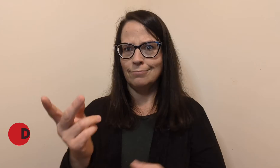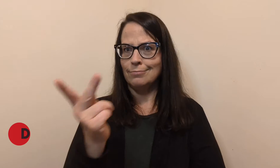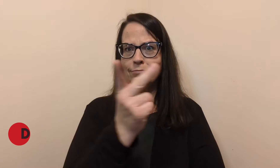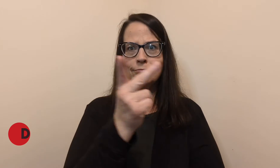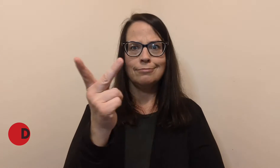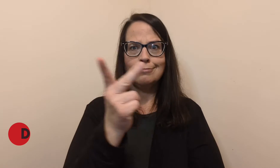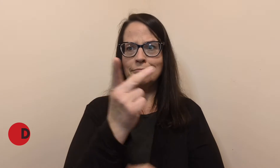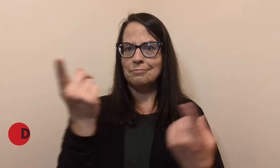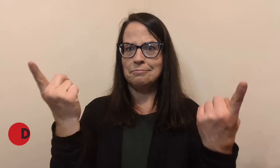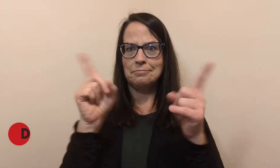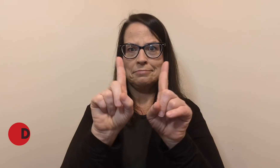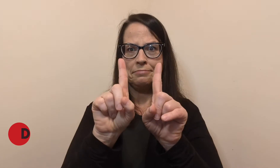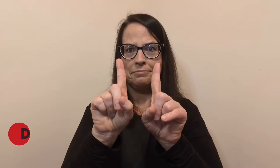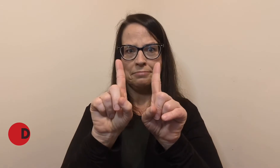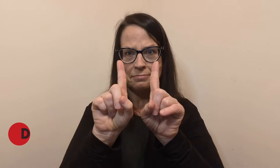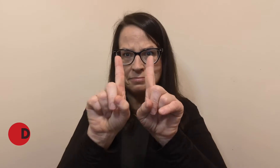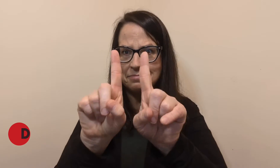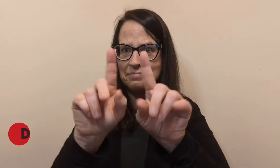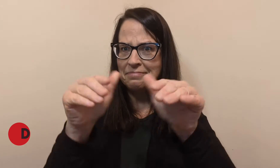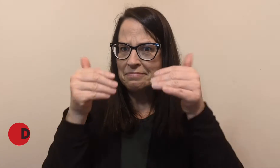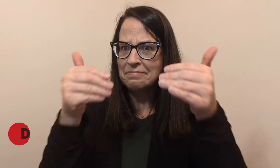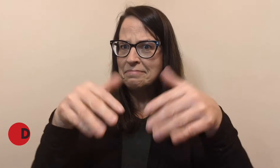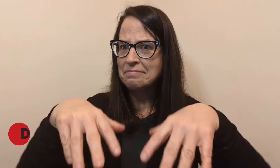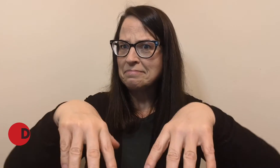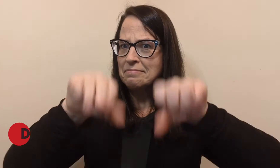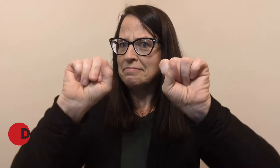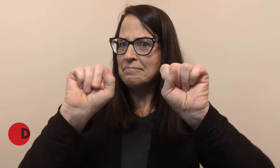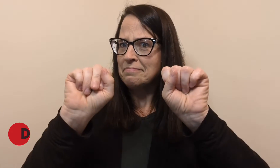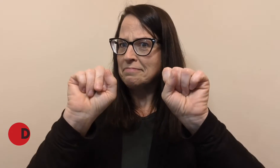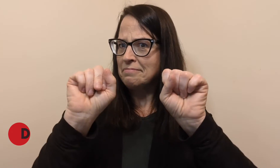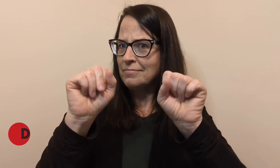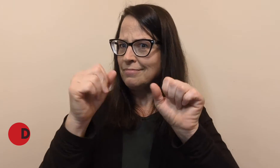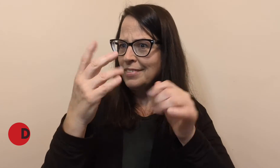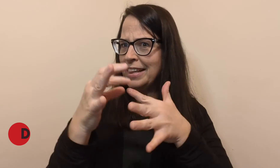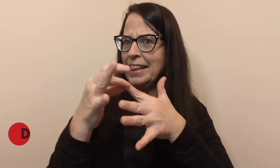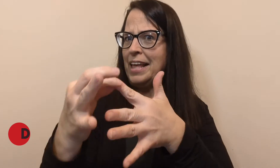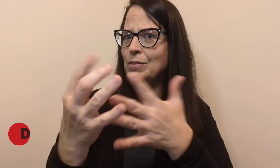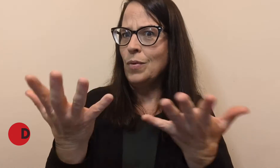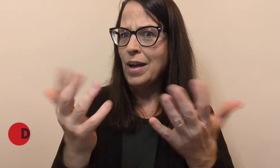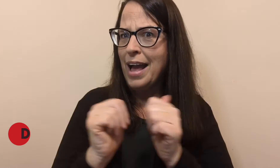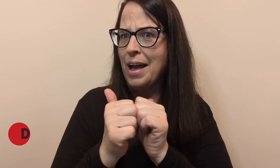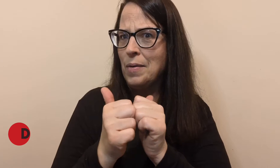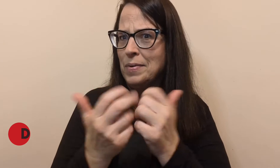[ROBYN]: What led both of you (Vincent and Carlo) to co-chair this event?